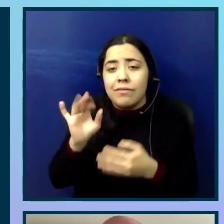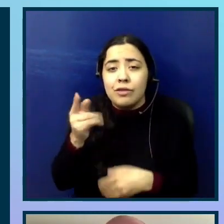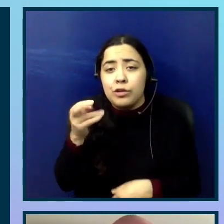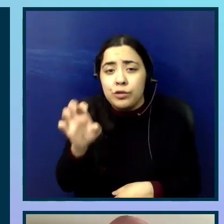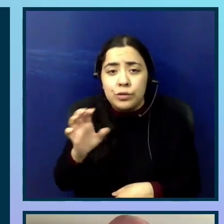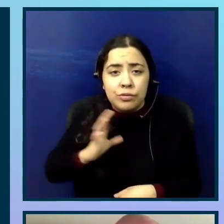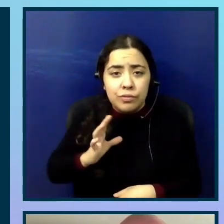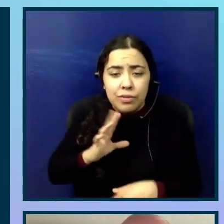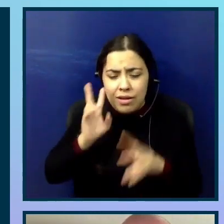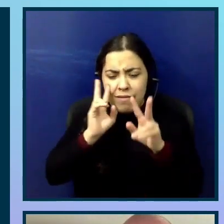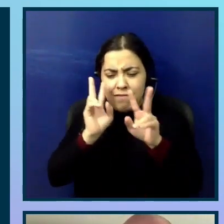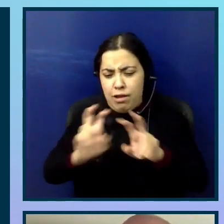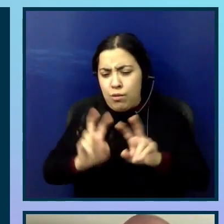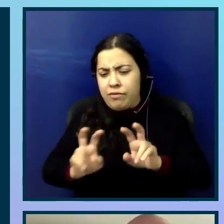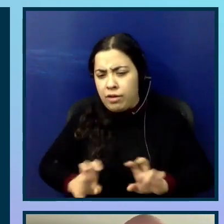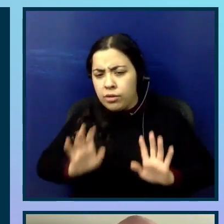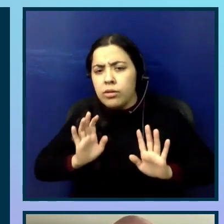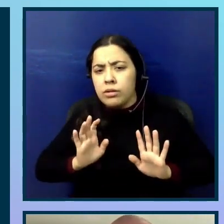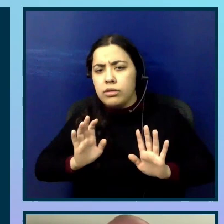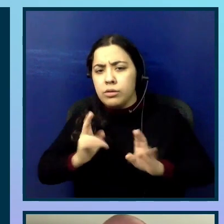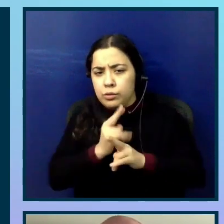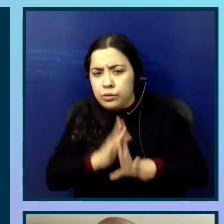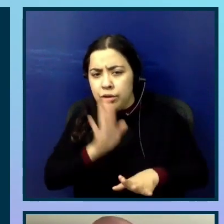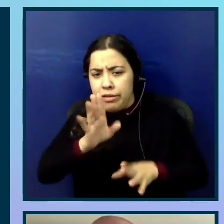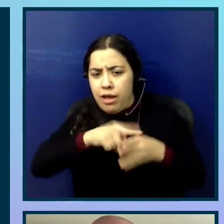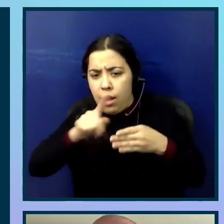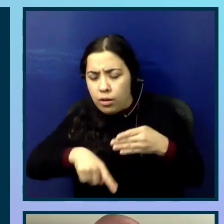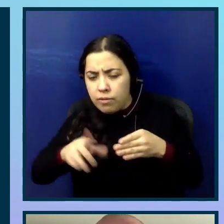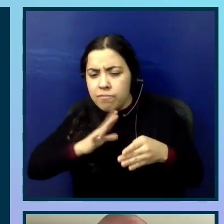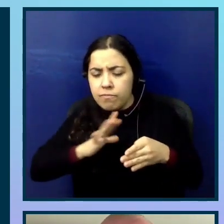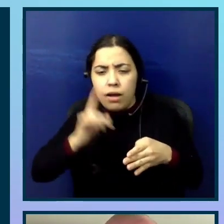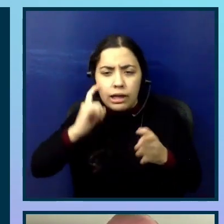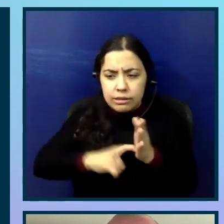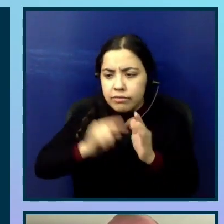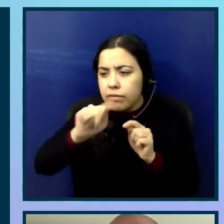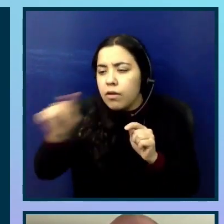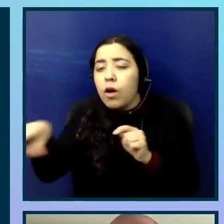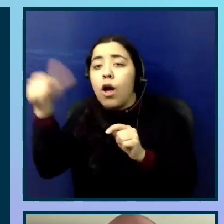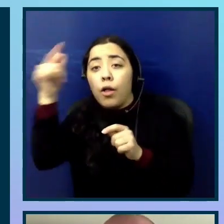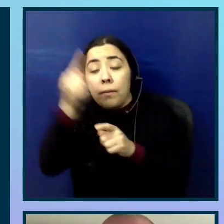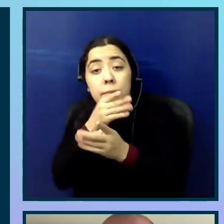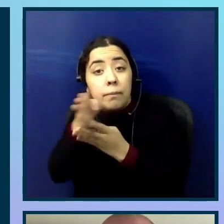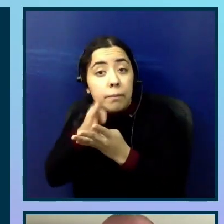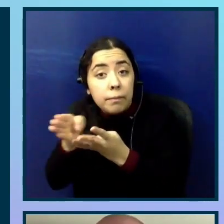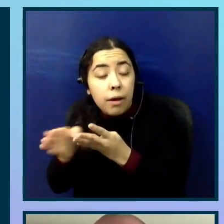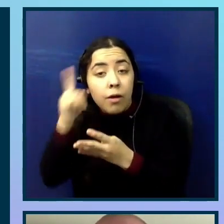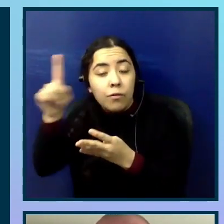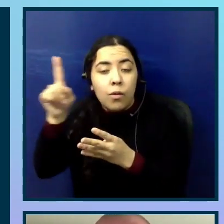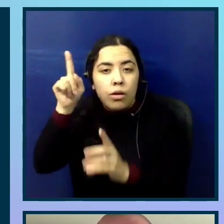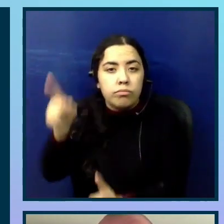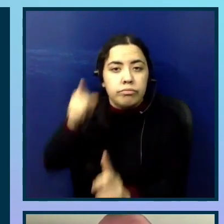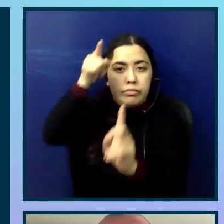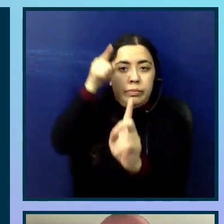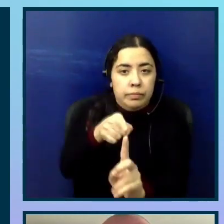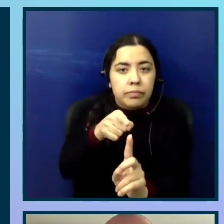it can enable us to identify where we can then use these other methods to actually pinpoint what it is that we need to do